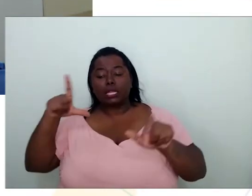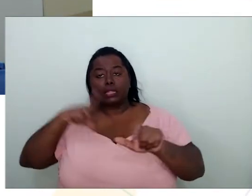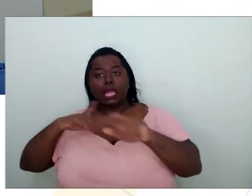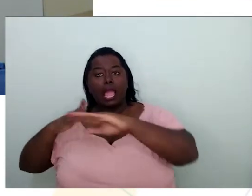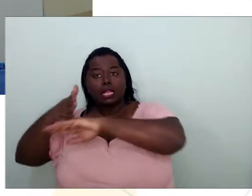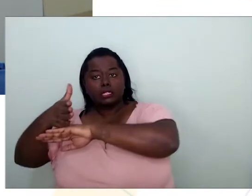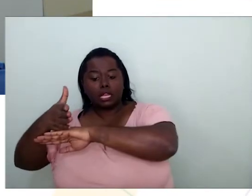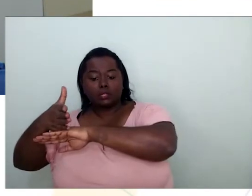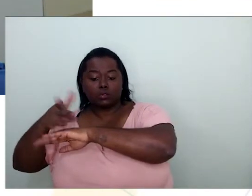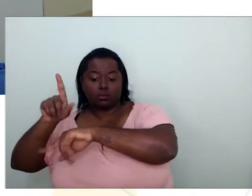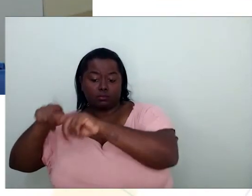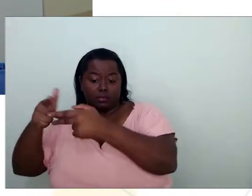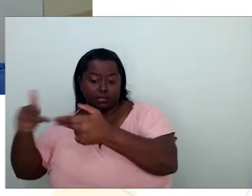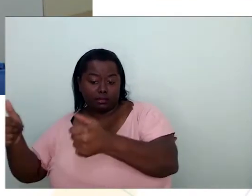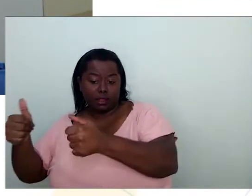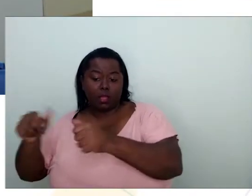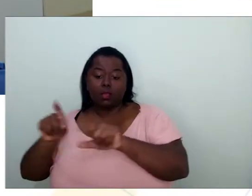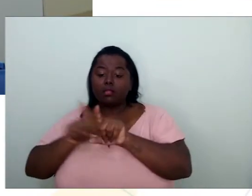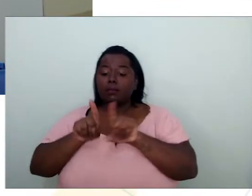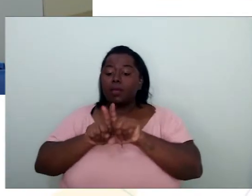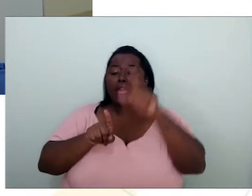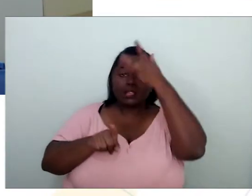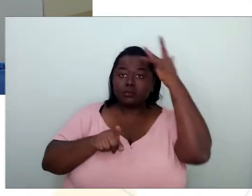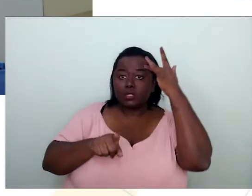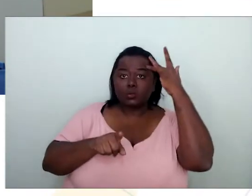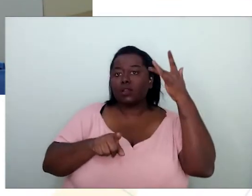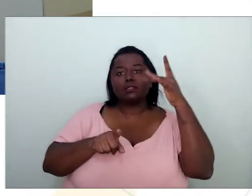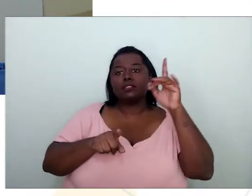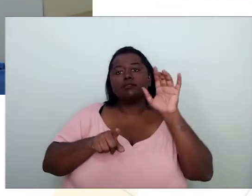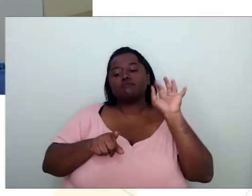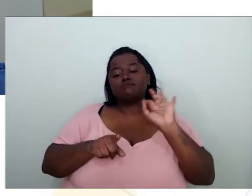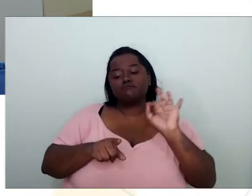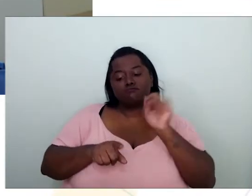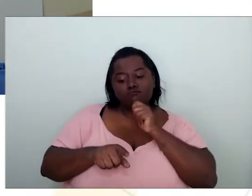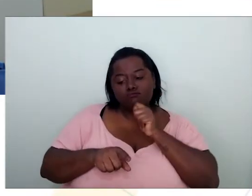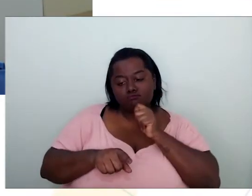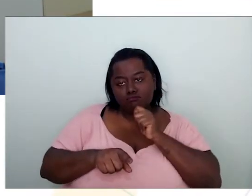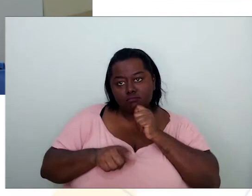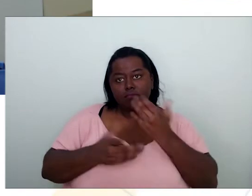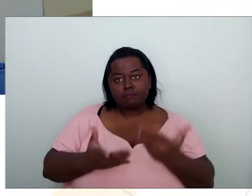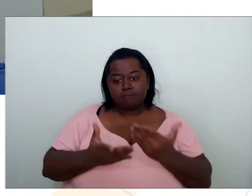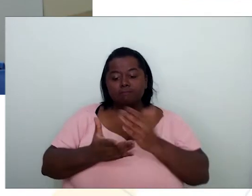resources then they're not even at the starting point, isn't it so what is the